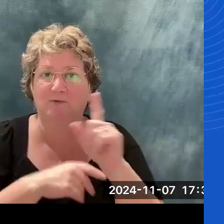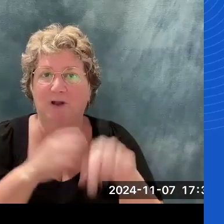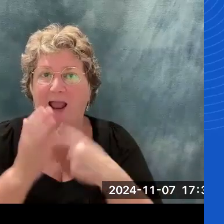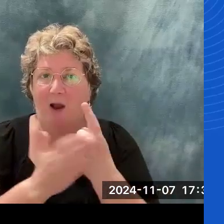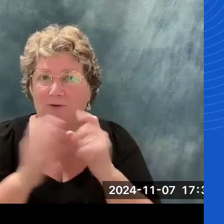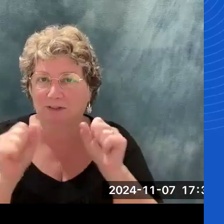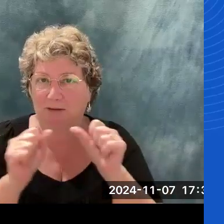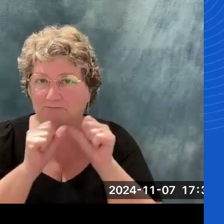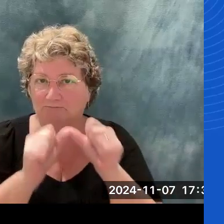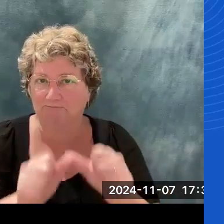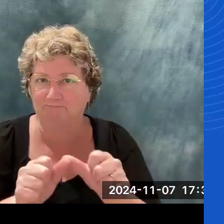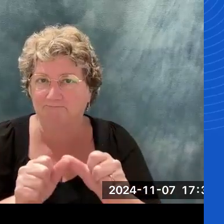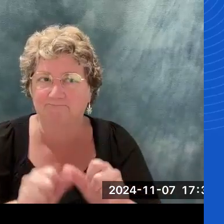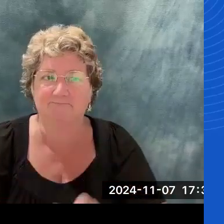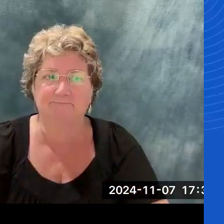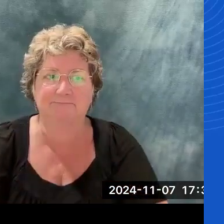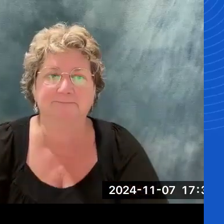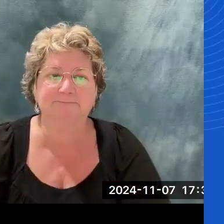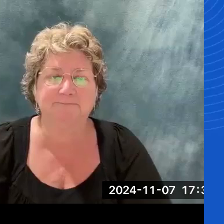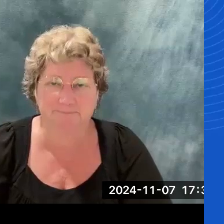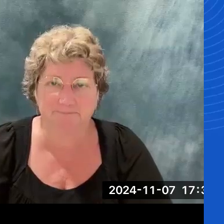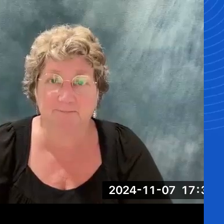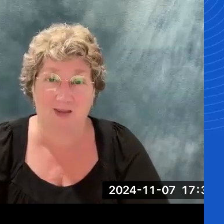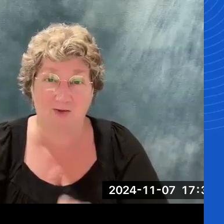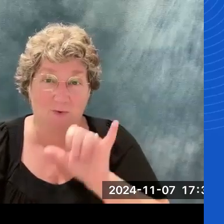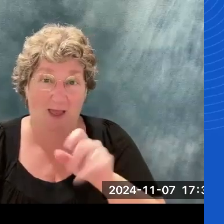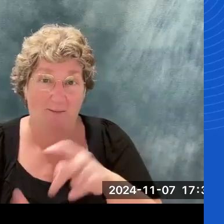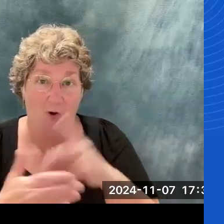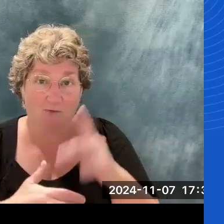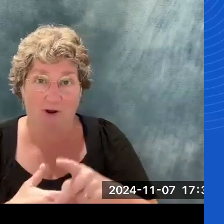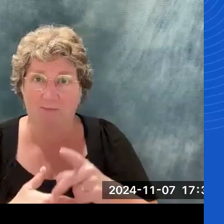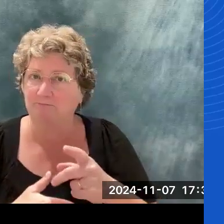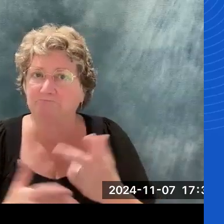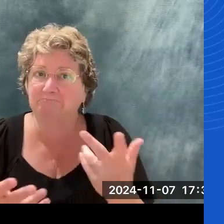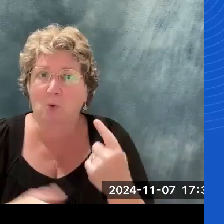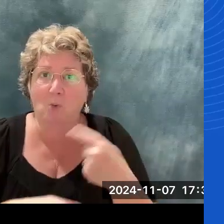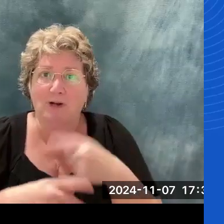like a bedded program. It's a program where if you're experiencing